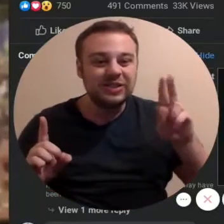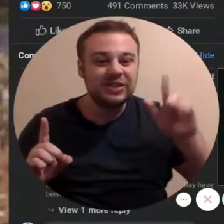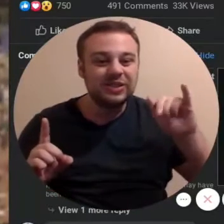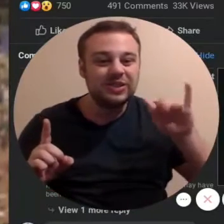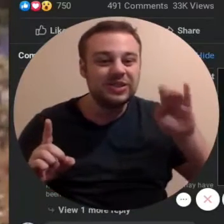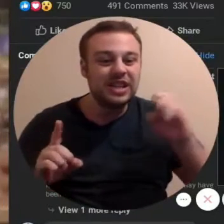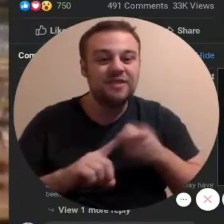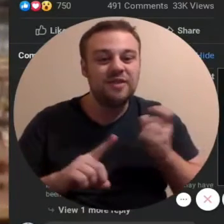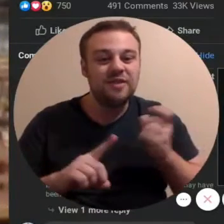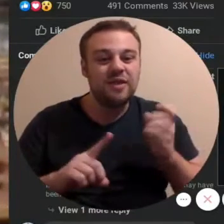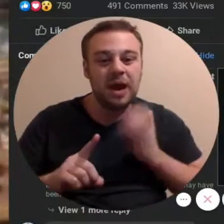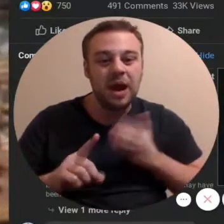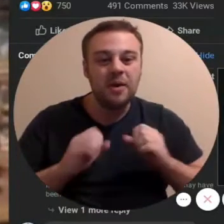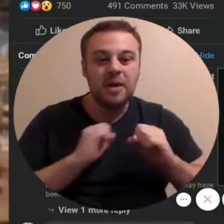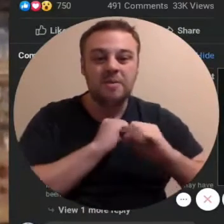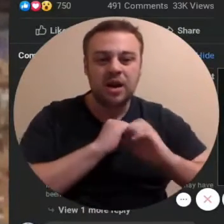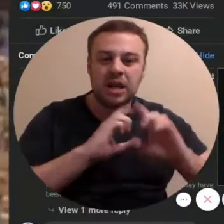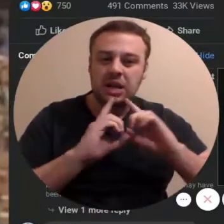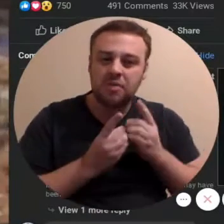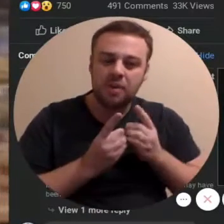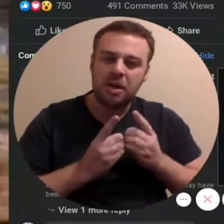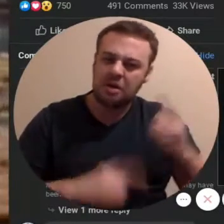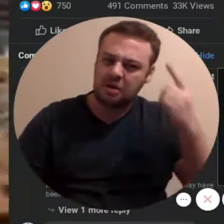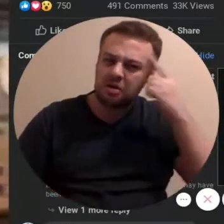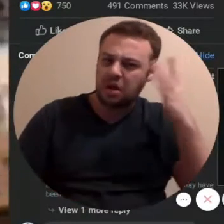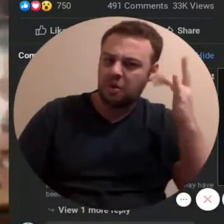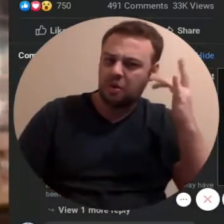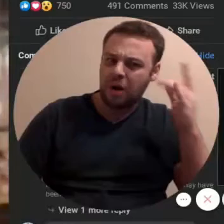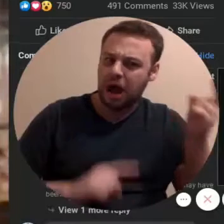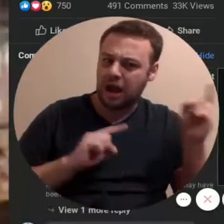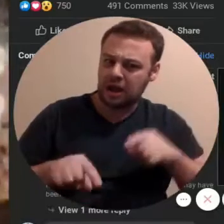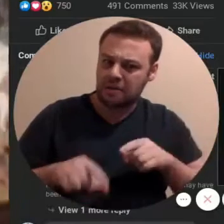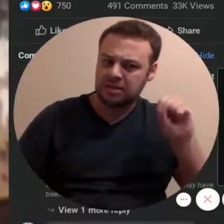"Why is Julie down in the small animal building, working with the small animals?"